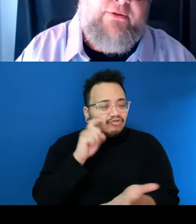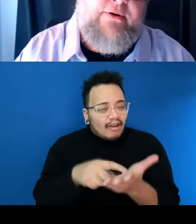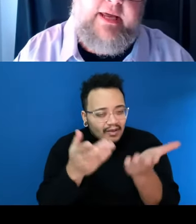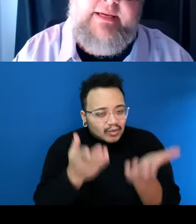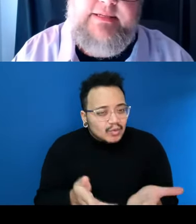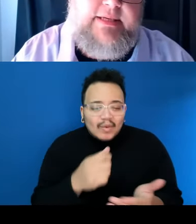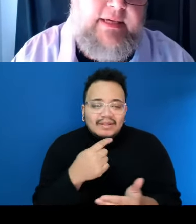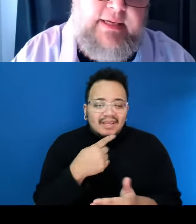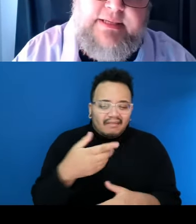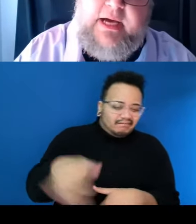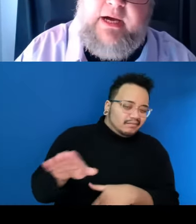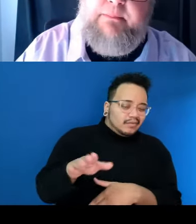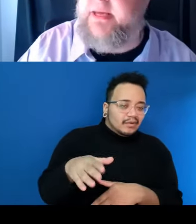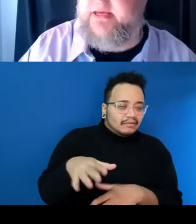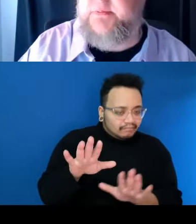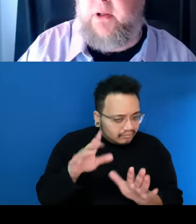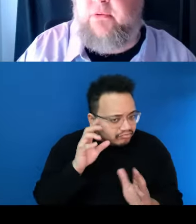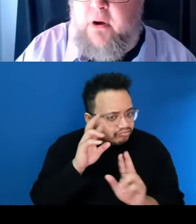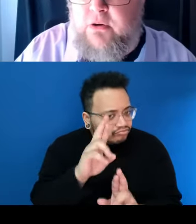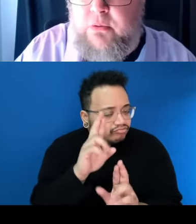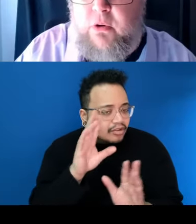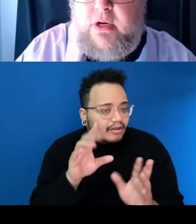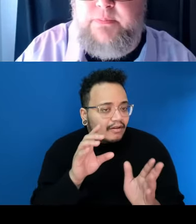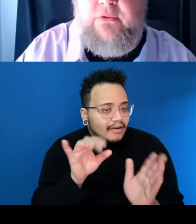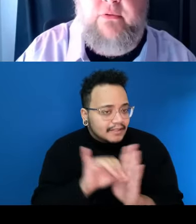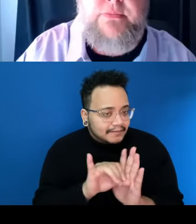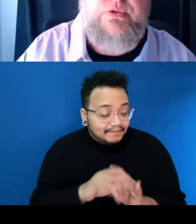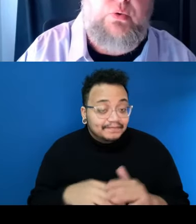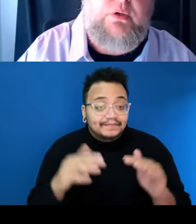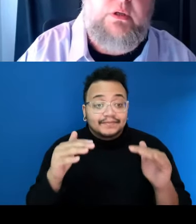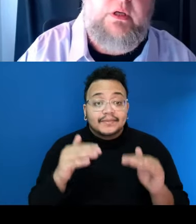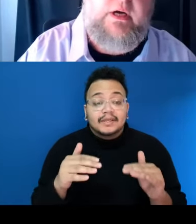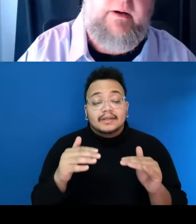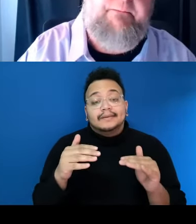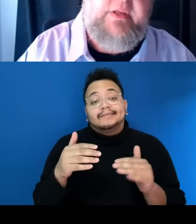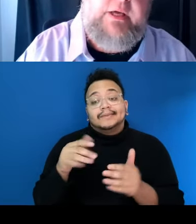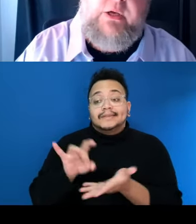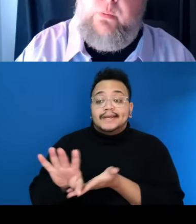A third ACE is being expelled from home or expelled from school.